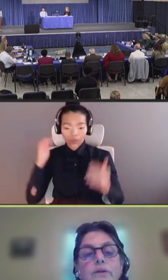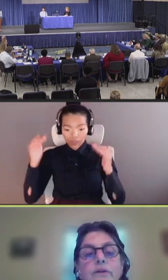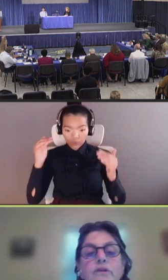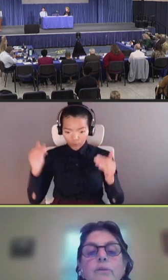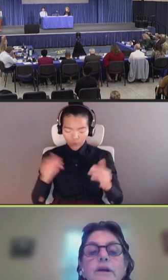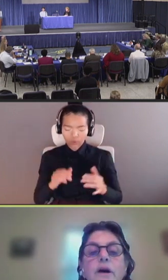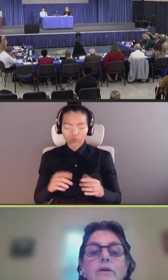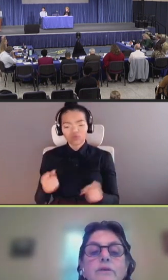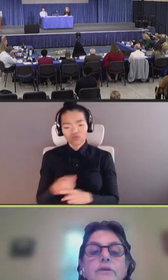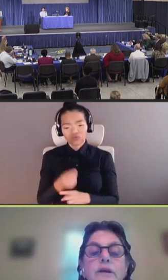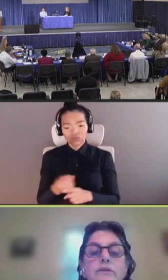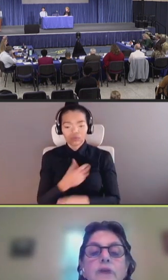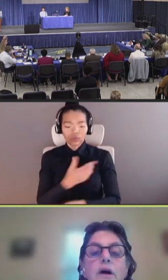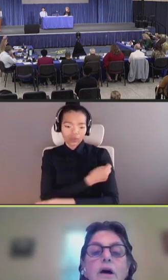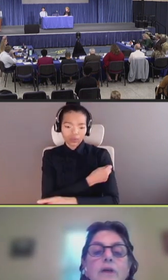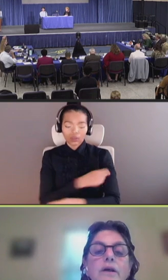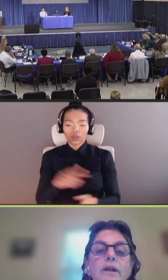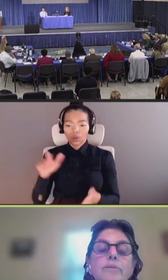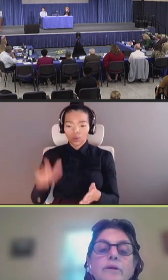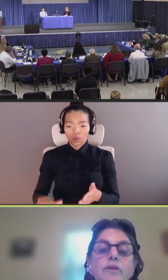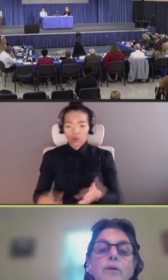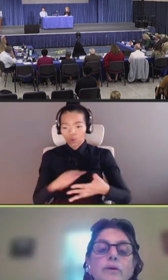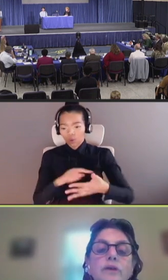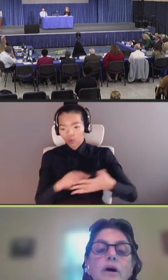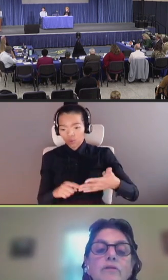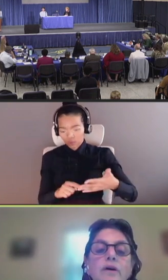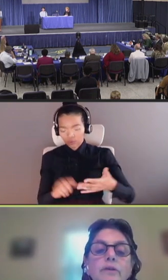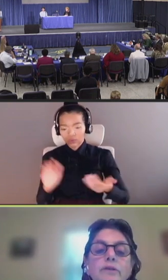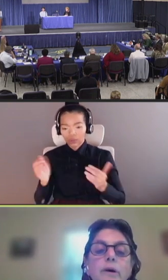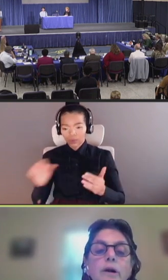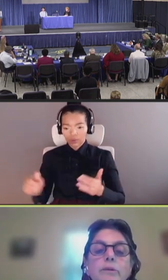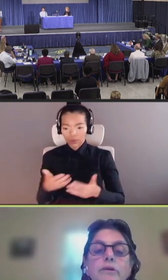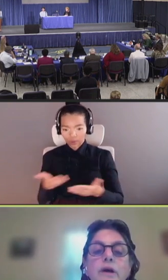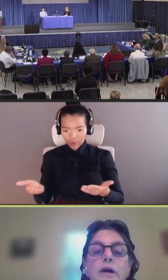than some of the other things that had been a focus of health departments, and